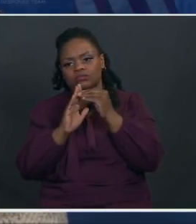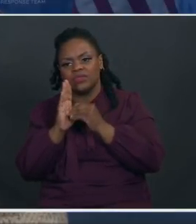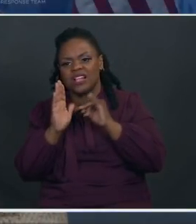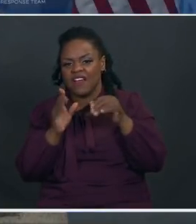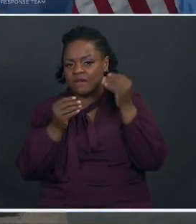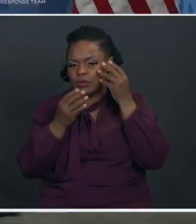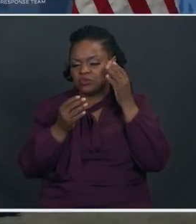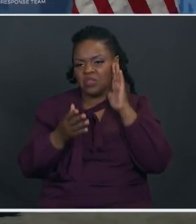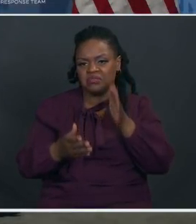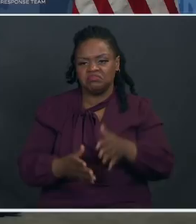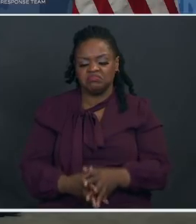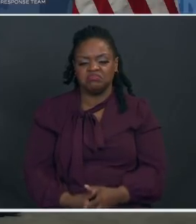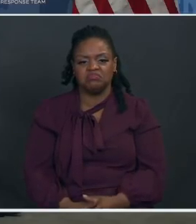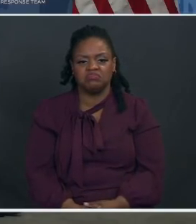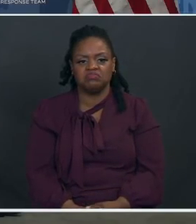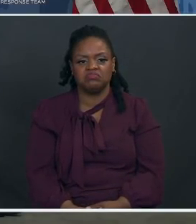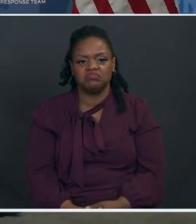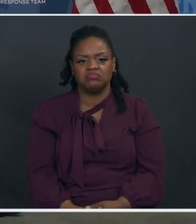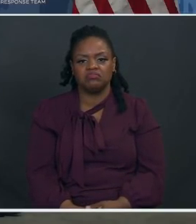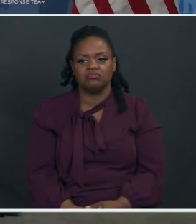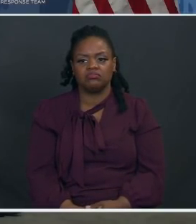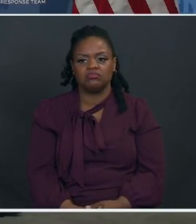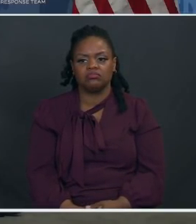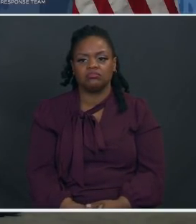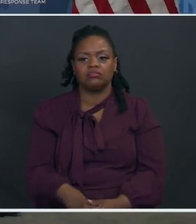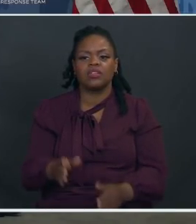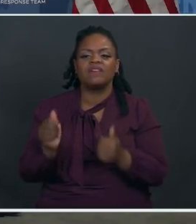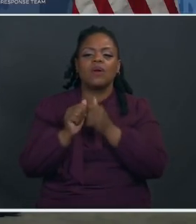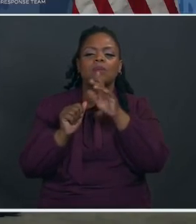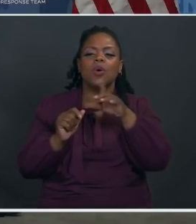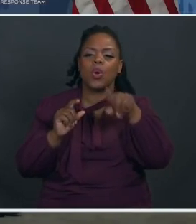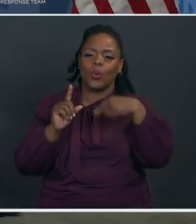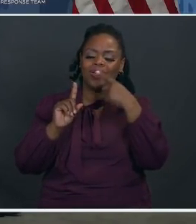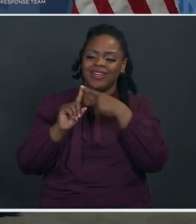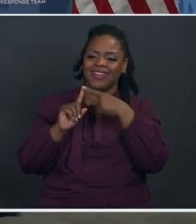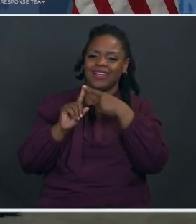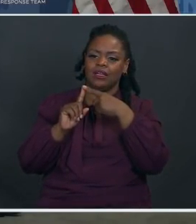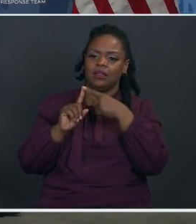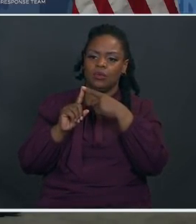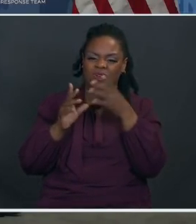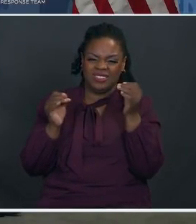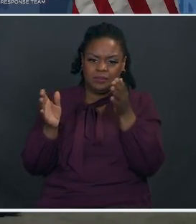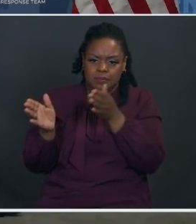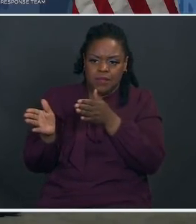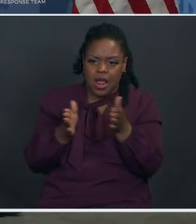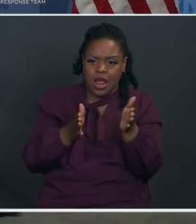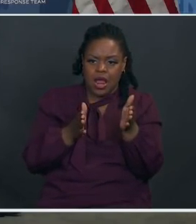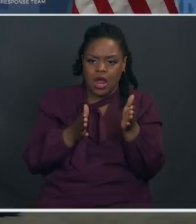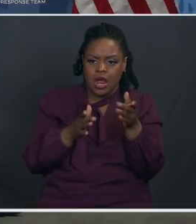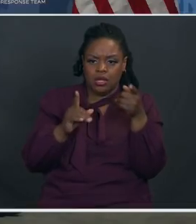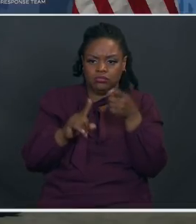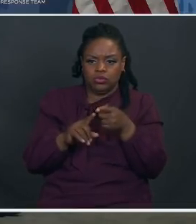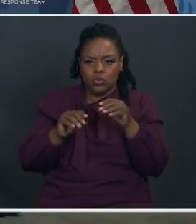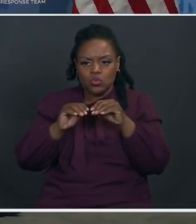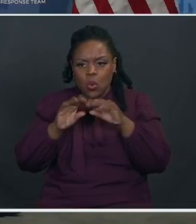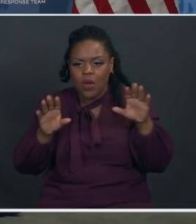The Press: And them to follow up, how soon do you think that the plan to roll out vaccines to communities of color will have a real impact?